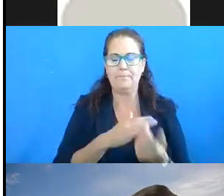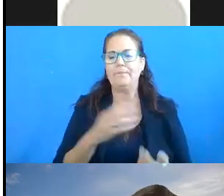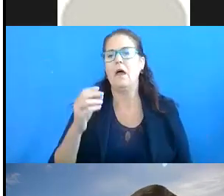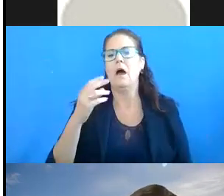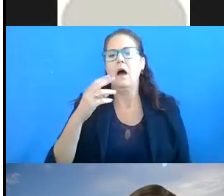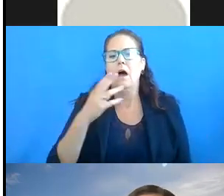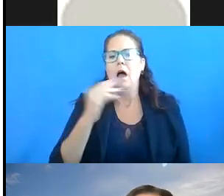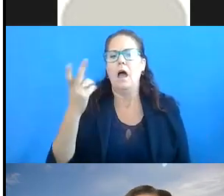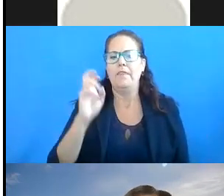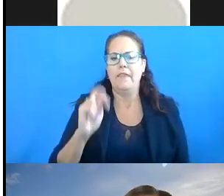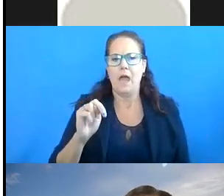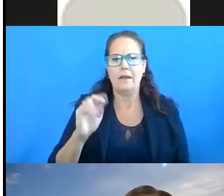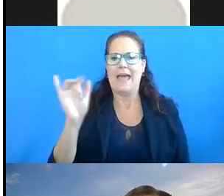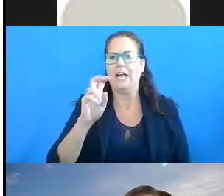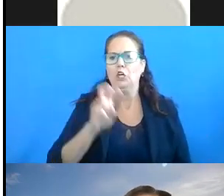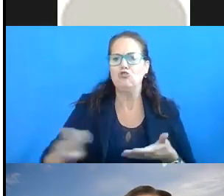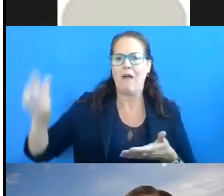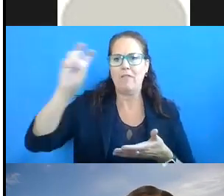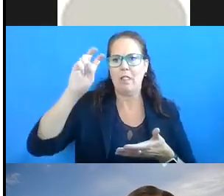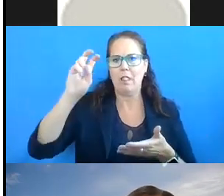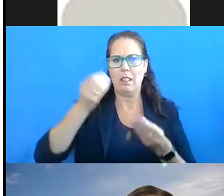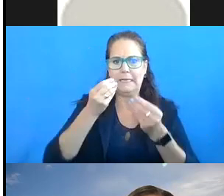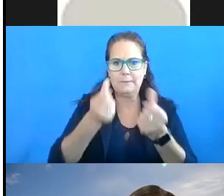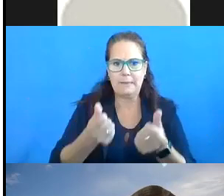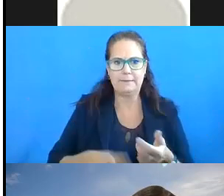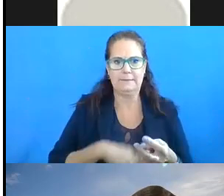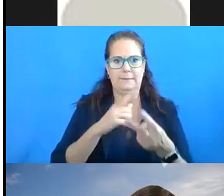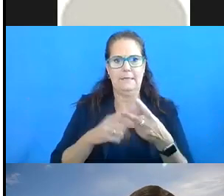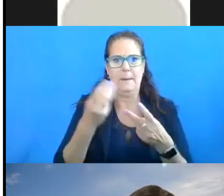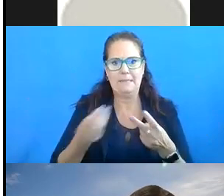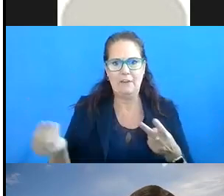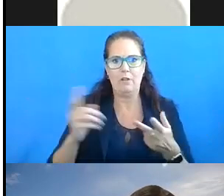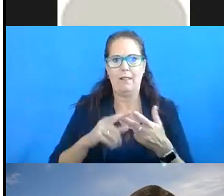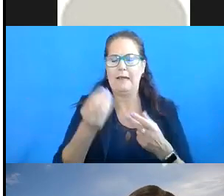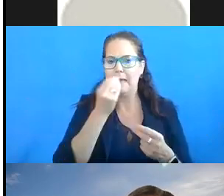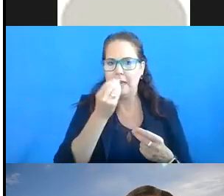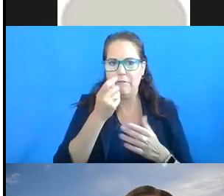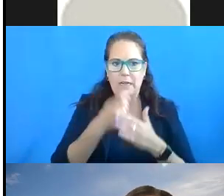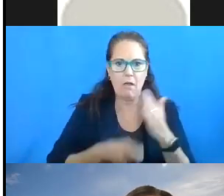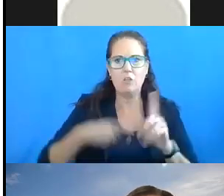And then you are going to put travel expenses, material costs, catering costs, rental space cost,